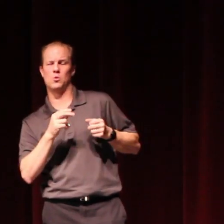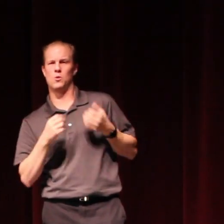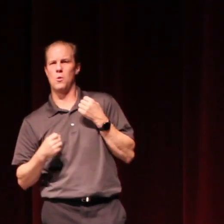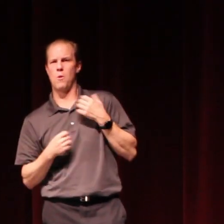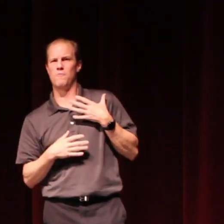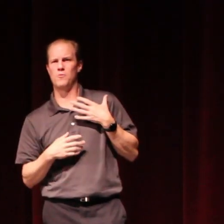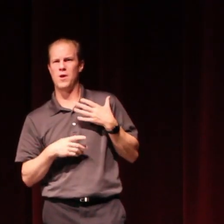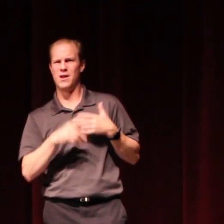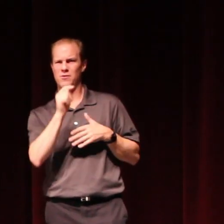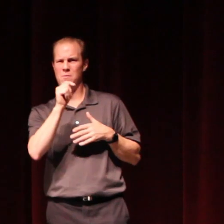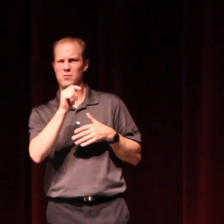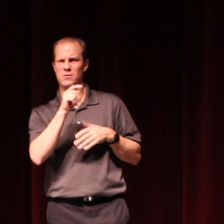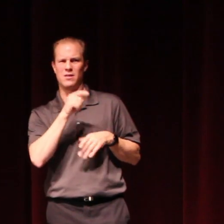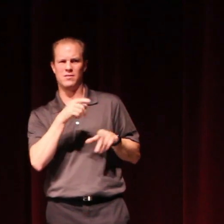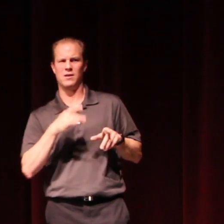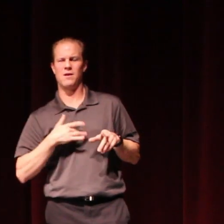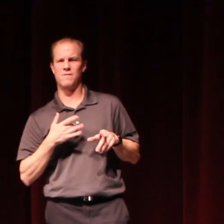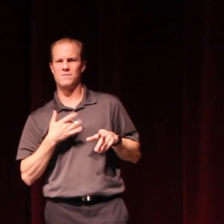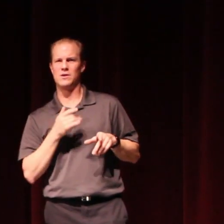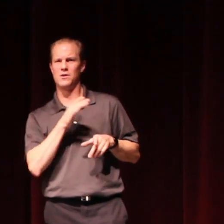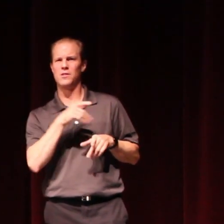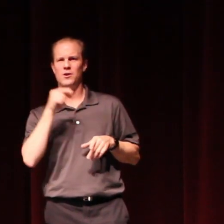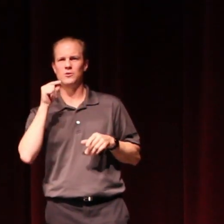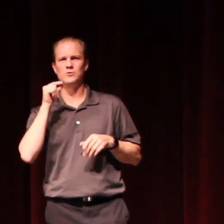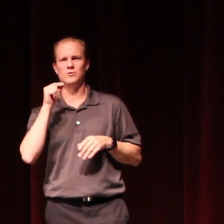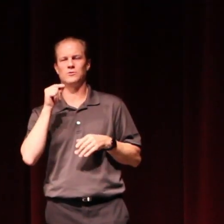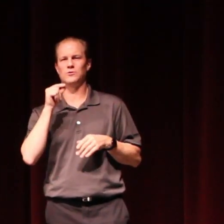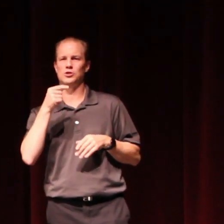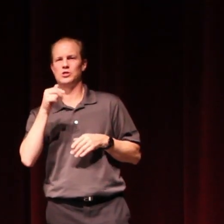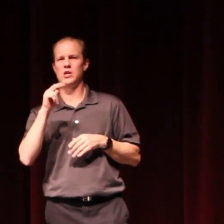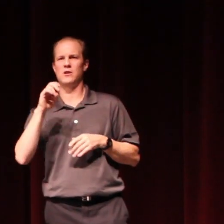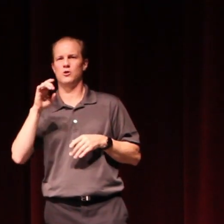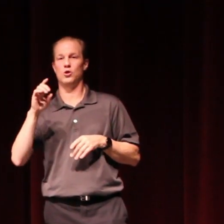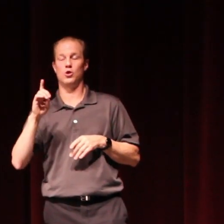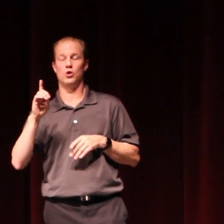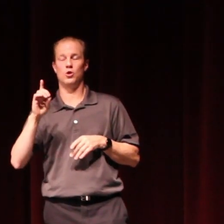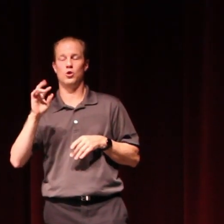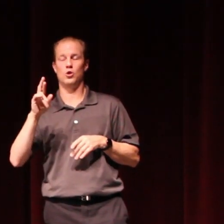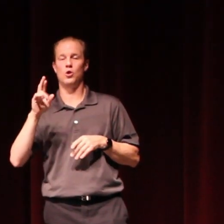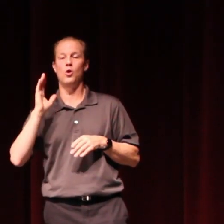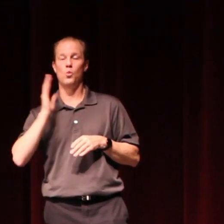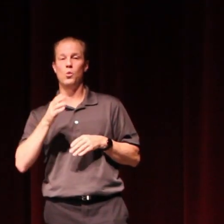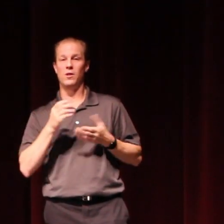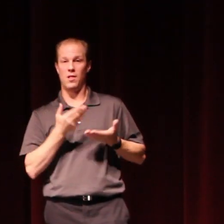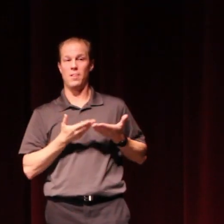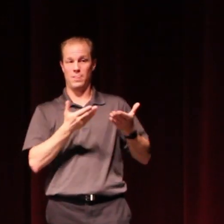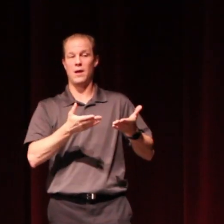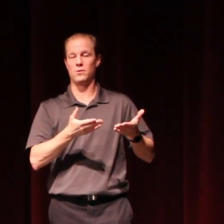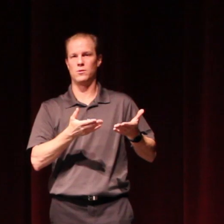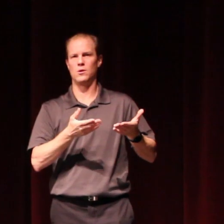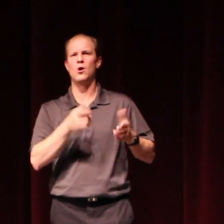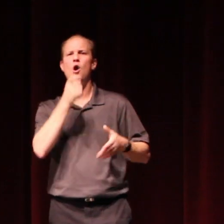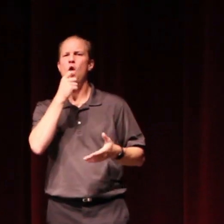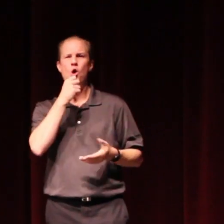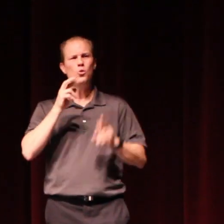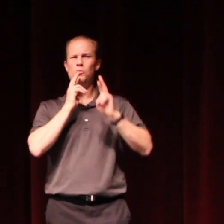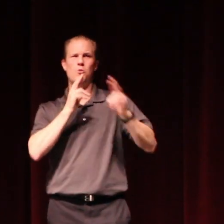feel their gender allows them to go into? Who was it recorded to? What investigations were done,